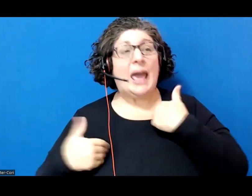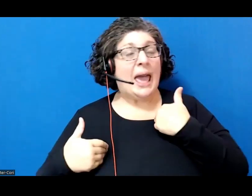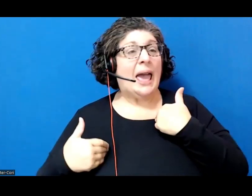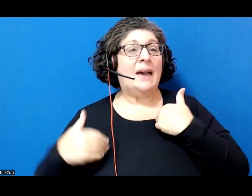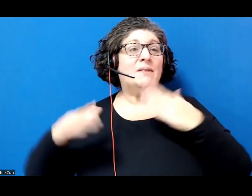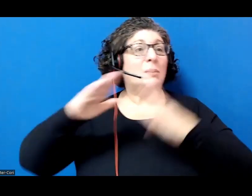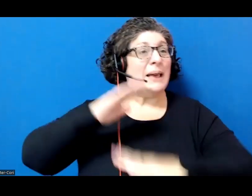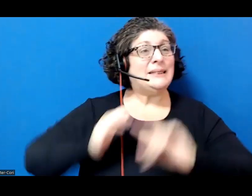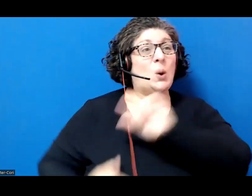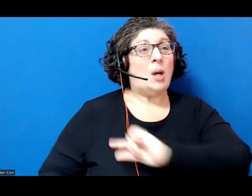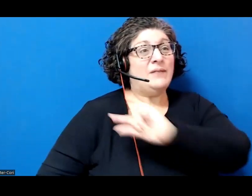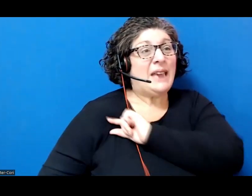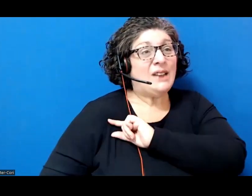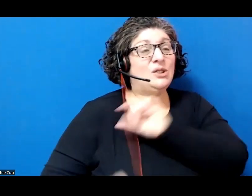qualifications to be a federal judge.